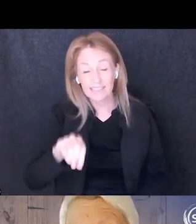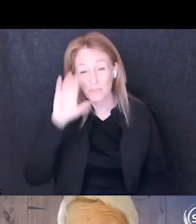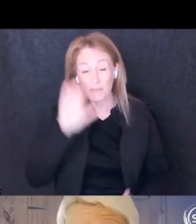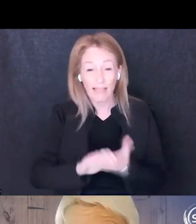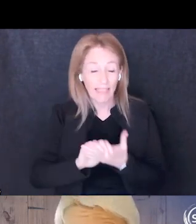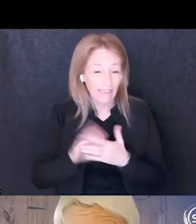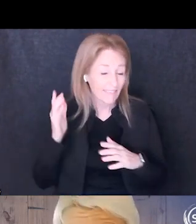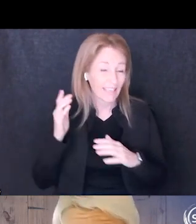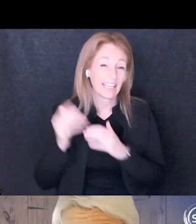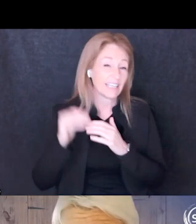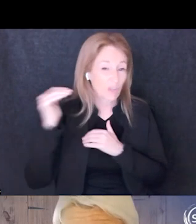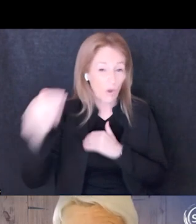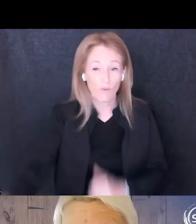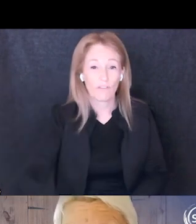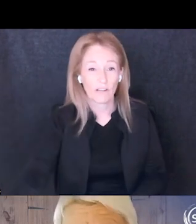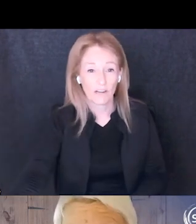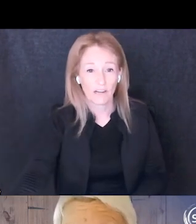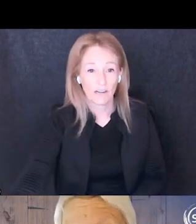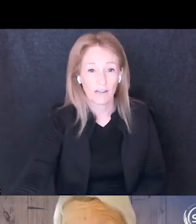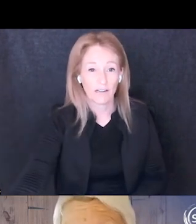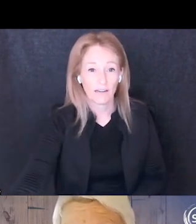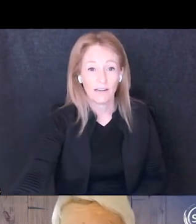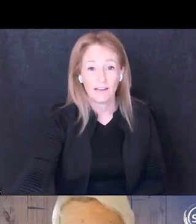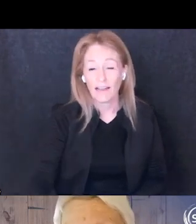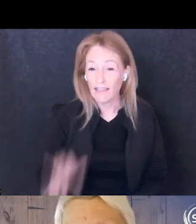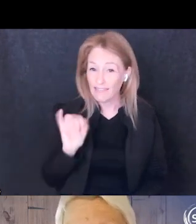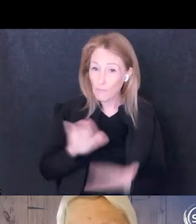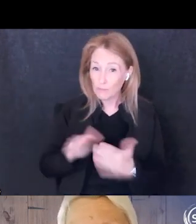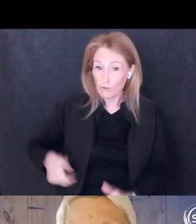THAT IS YOUR FIRST GUT IS THAT IT IS A HIGH NUMBER.